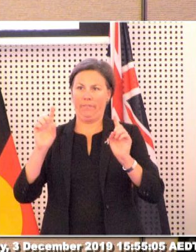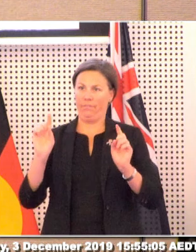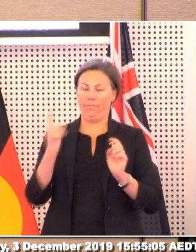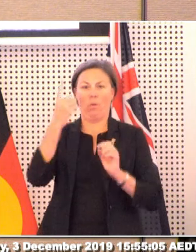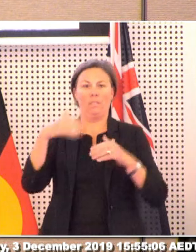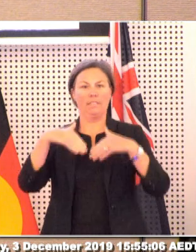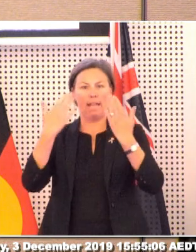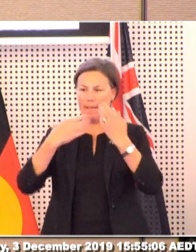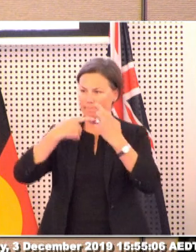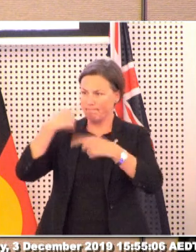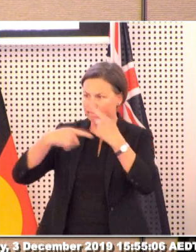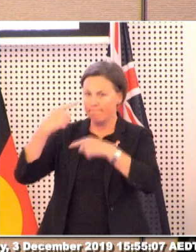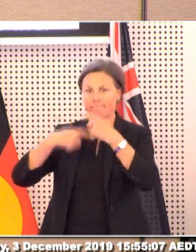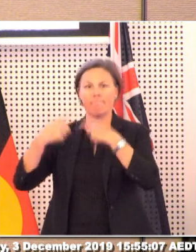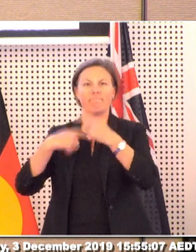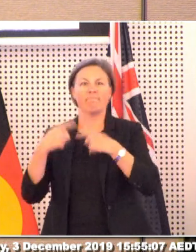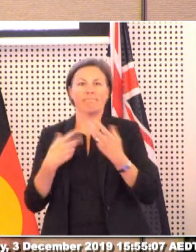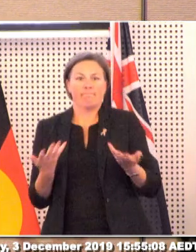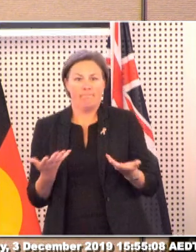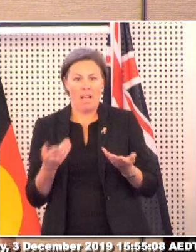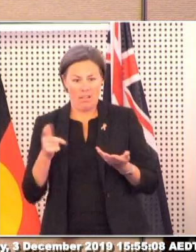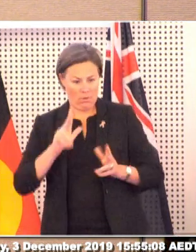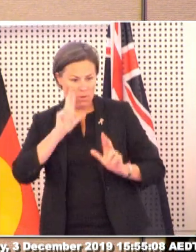with a lot of these people in these homes, so, you know, doing showering and toileting